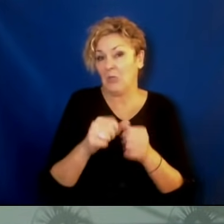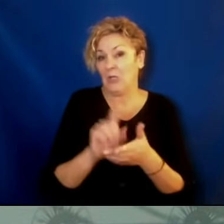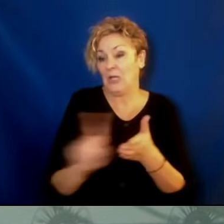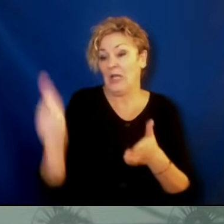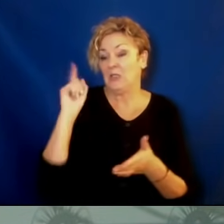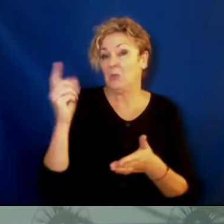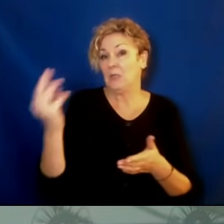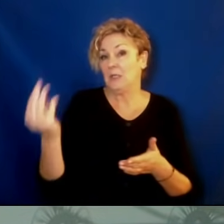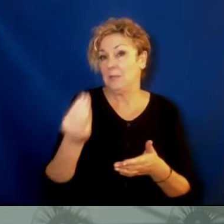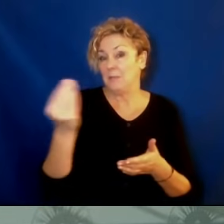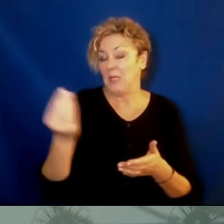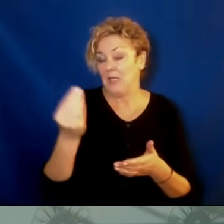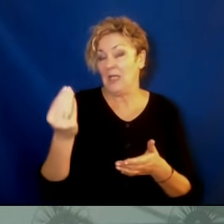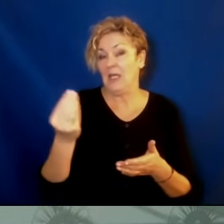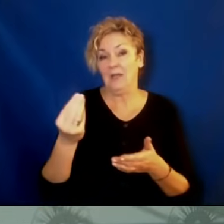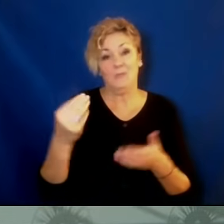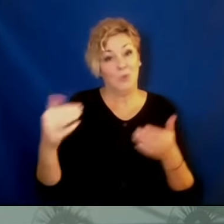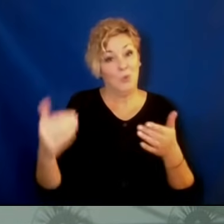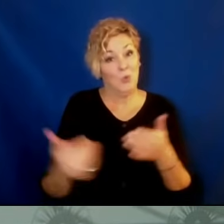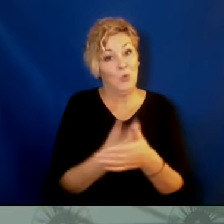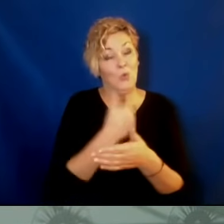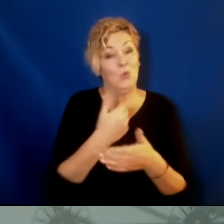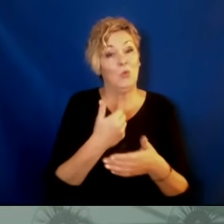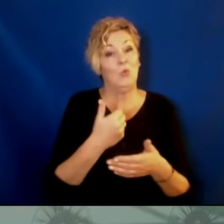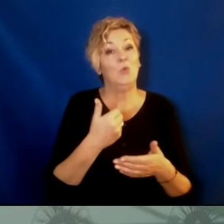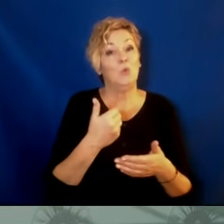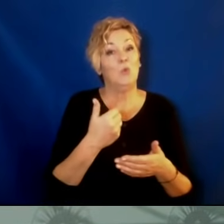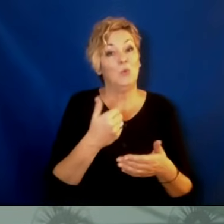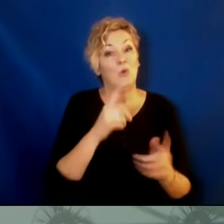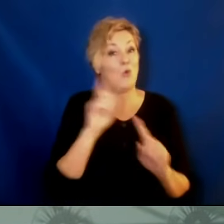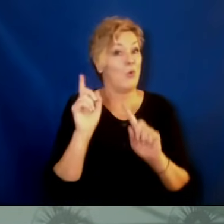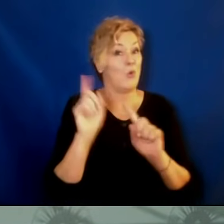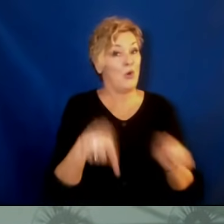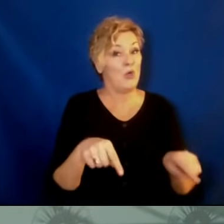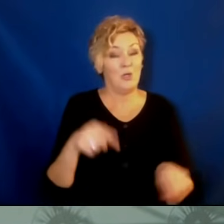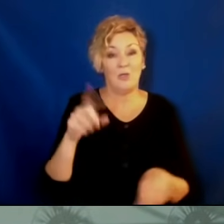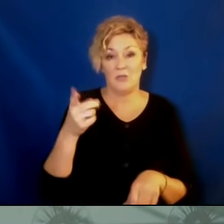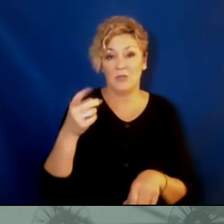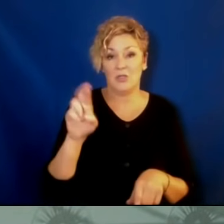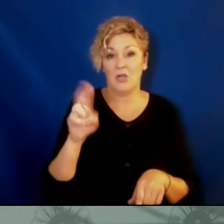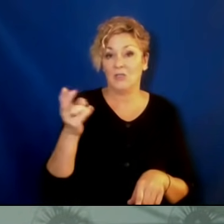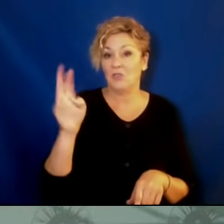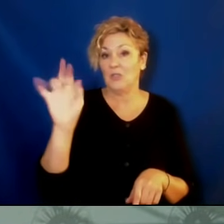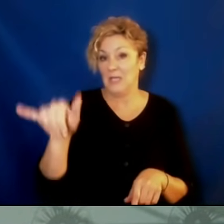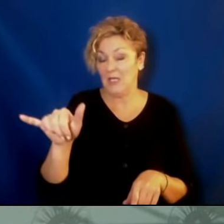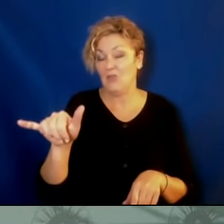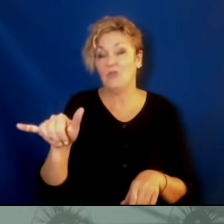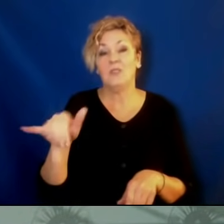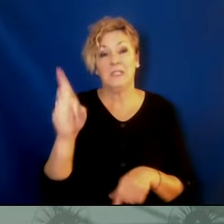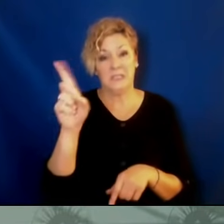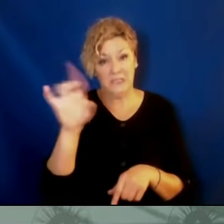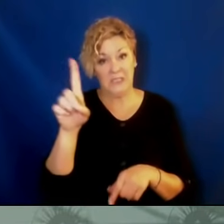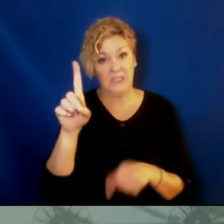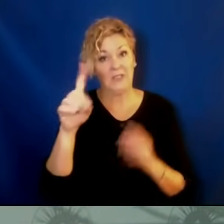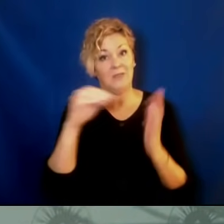from the police officers that you have heard from but we have to continue to monitor this question.